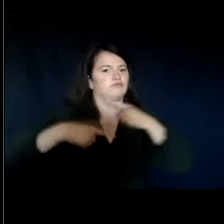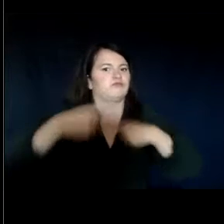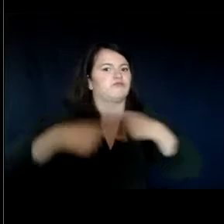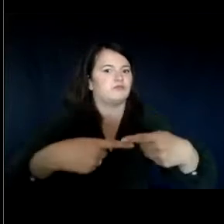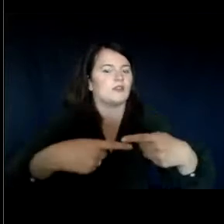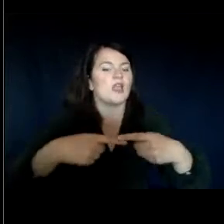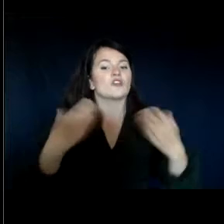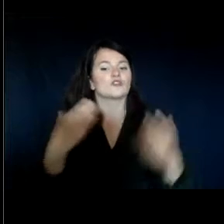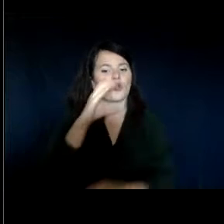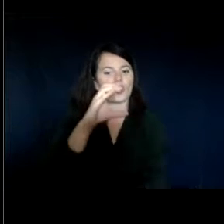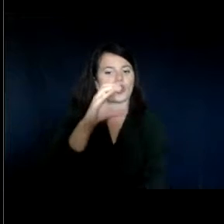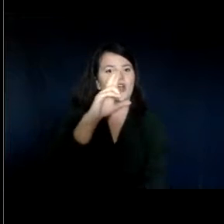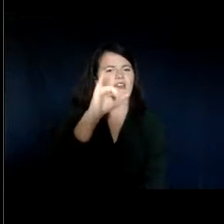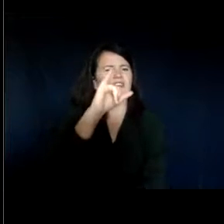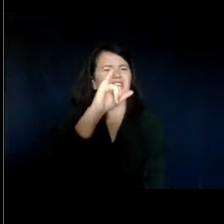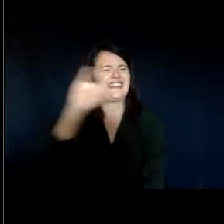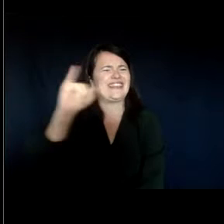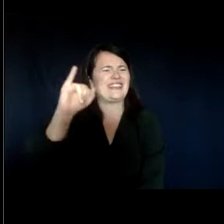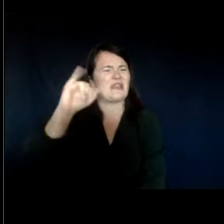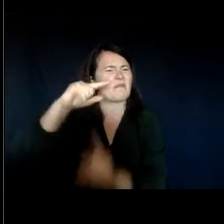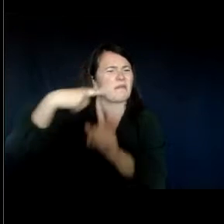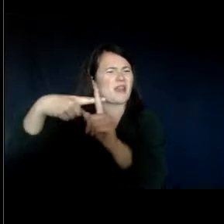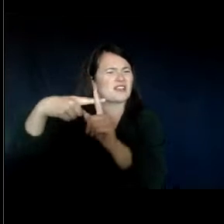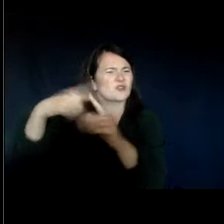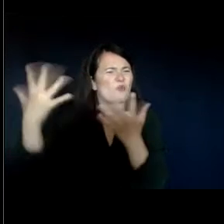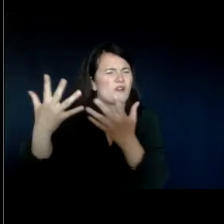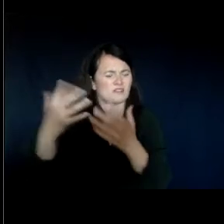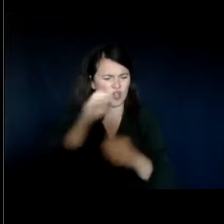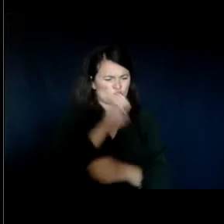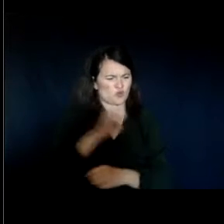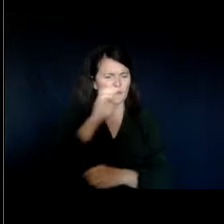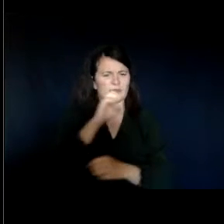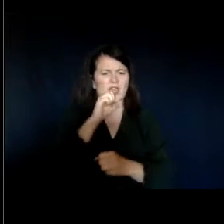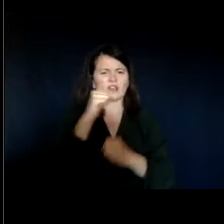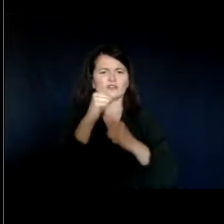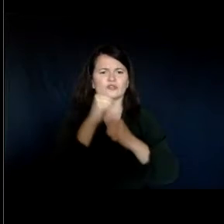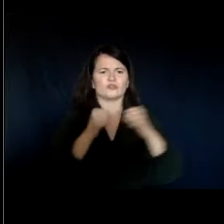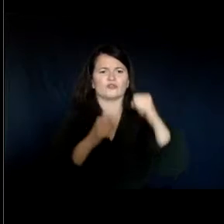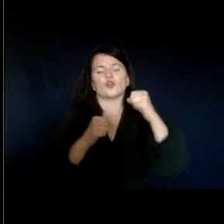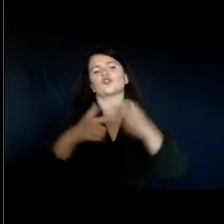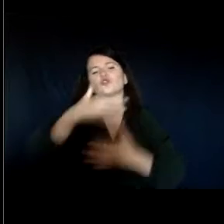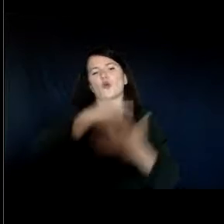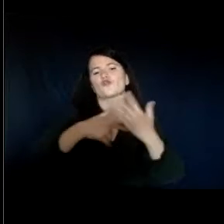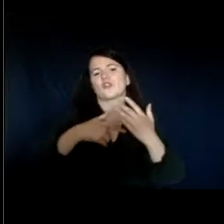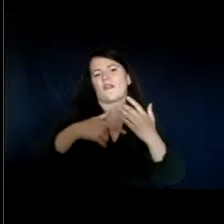and the ESF+ and the FEAD, Fund for the European Aid for the Most Deprived